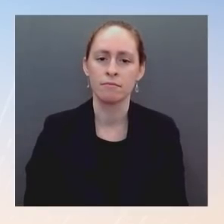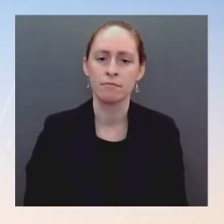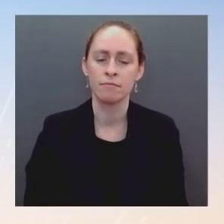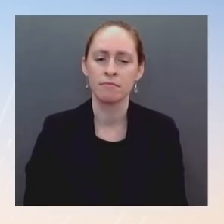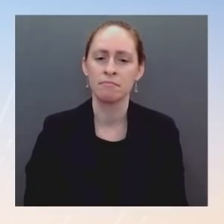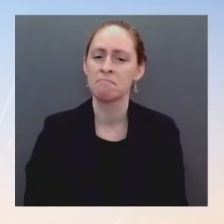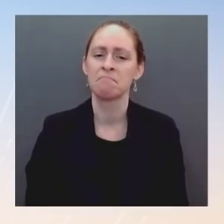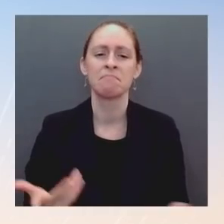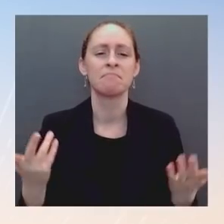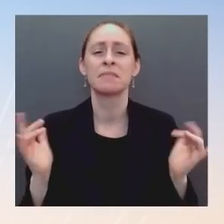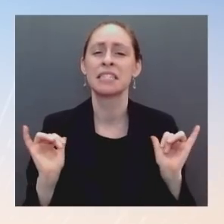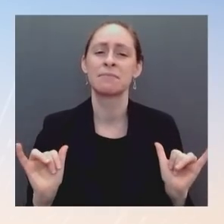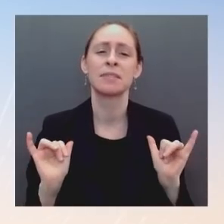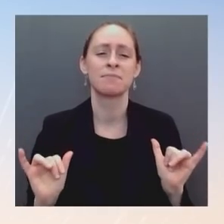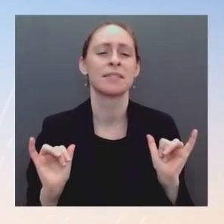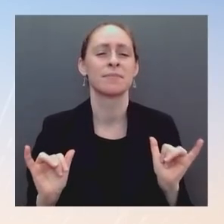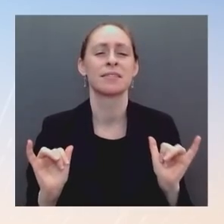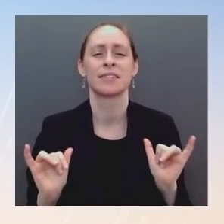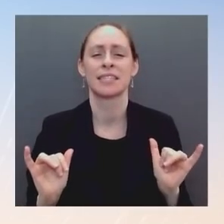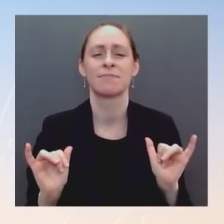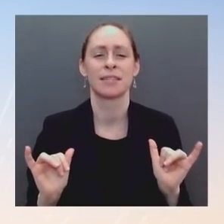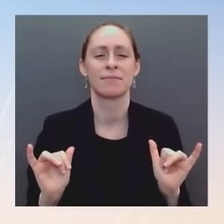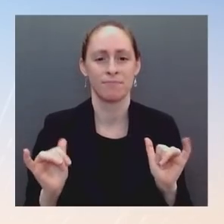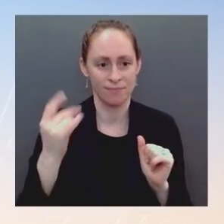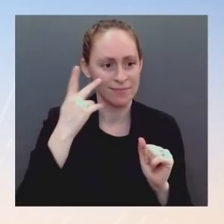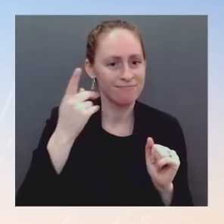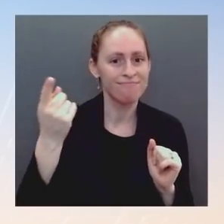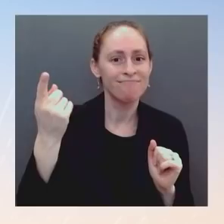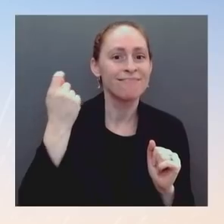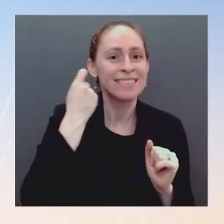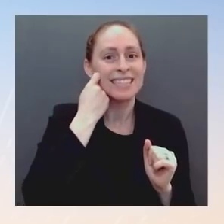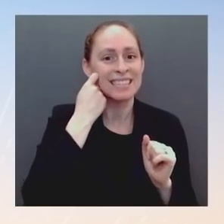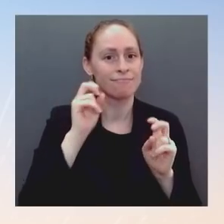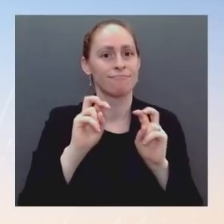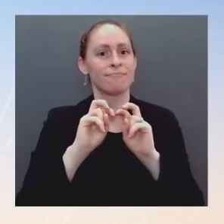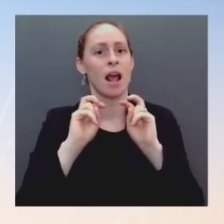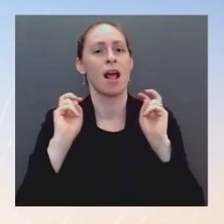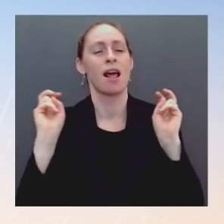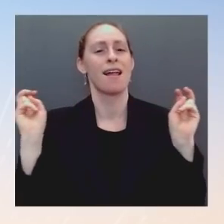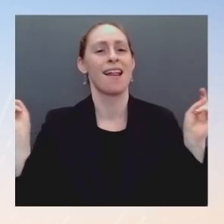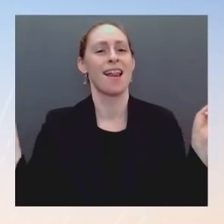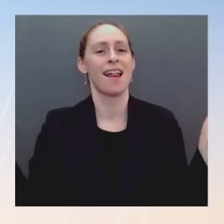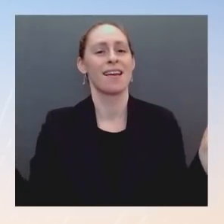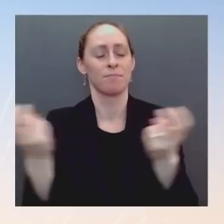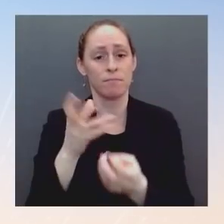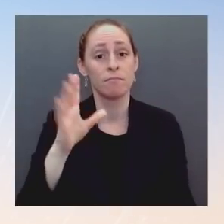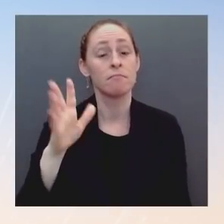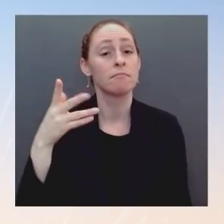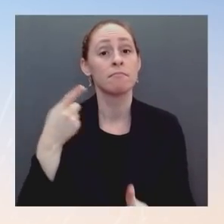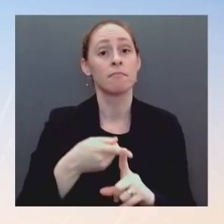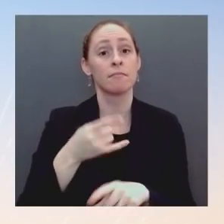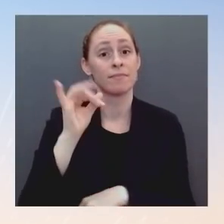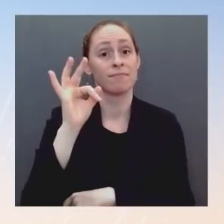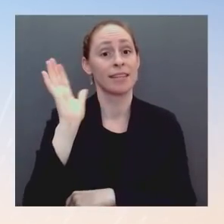But when somebody has their mask off, we make a special effort, because they're speaking, to ensure that that spacing is adequate.